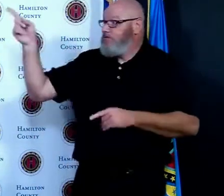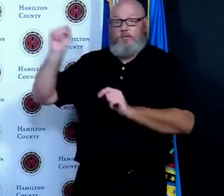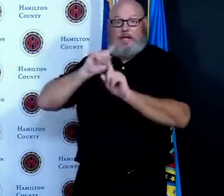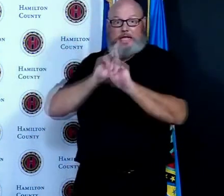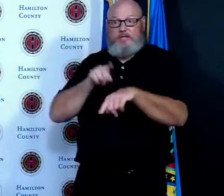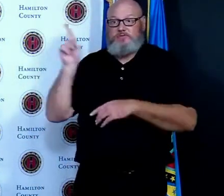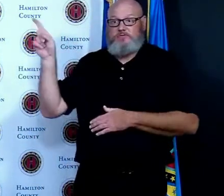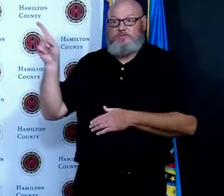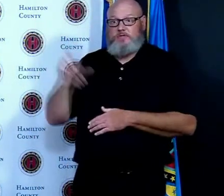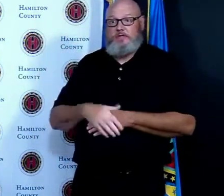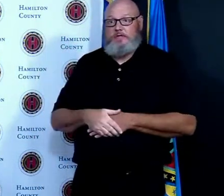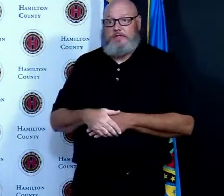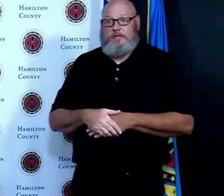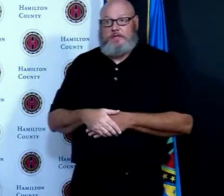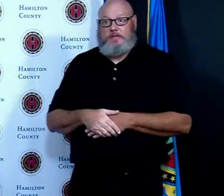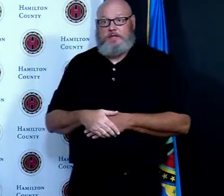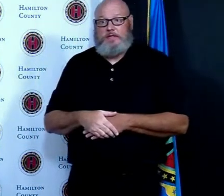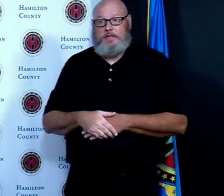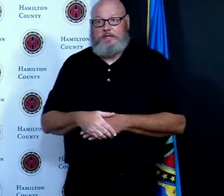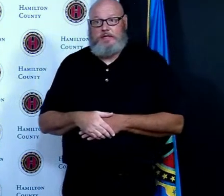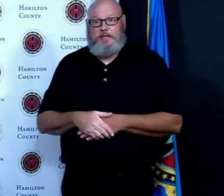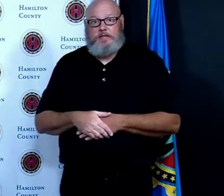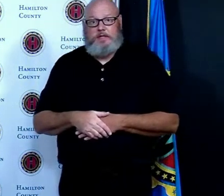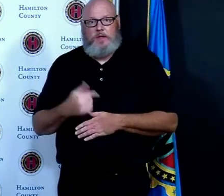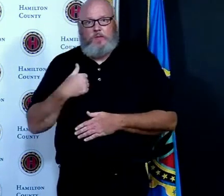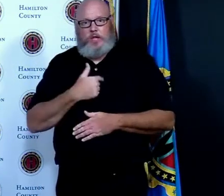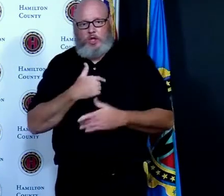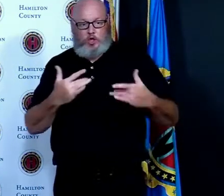and the Governor is the one that will decide whether or not it does but you